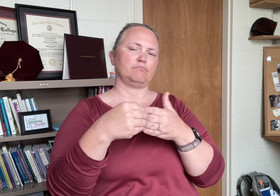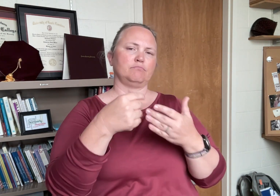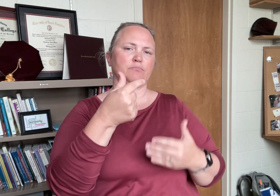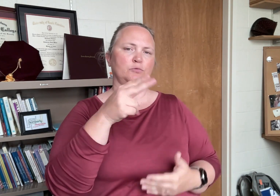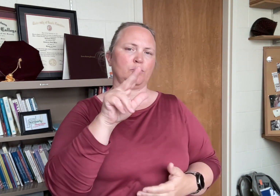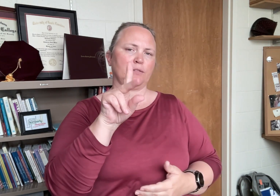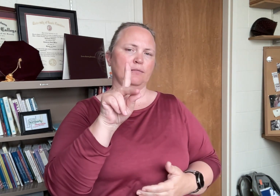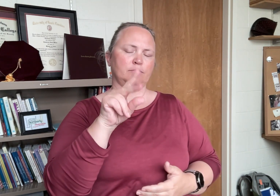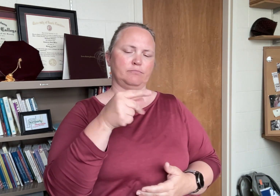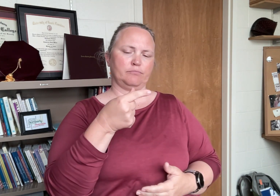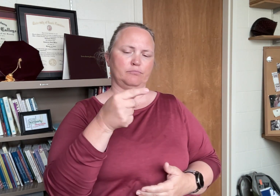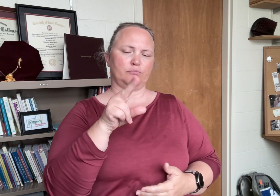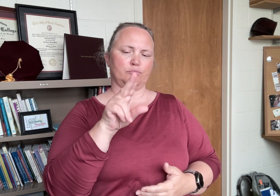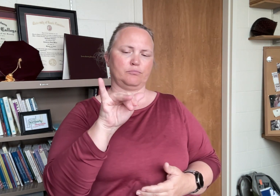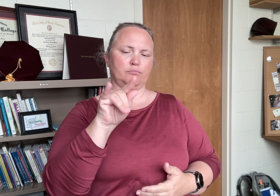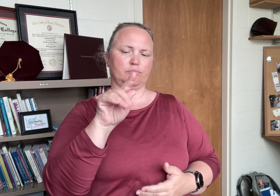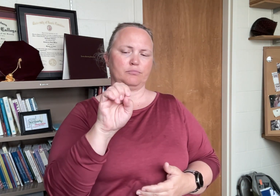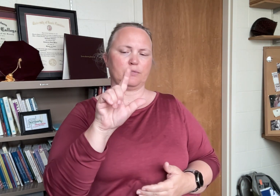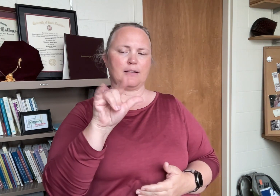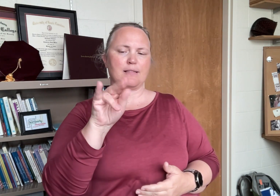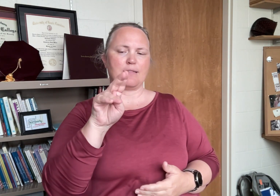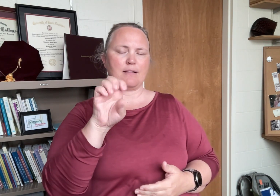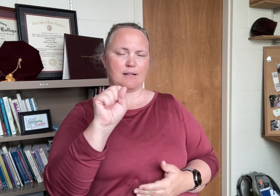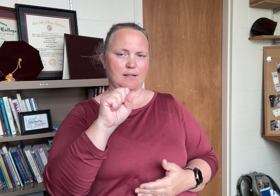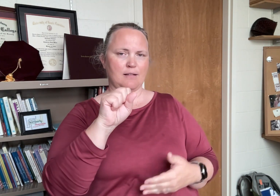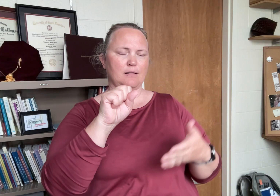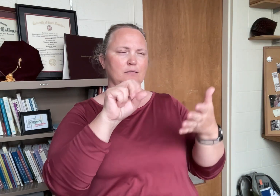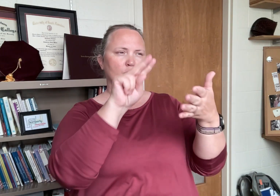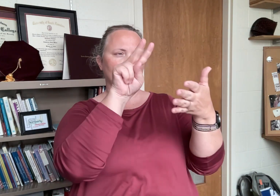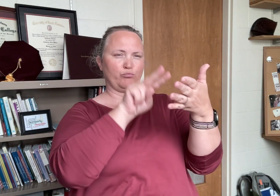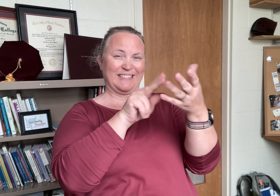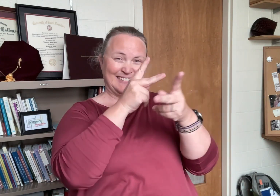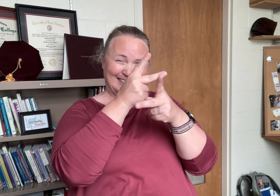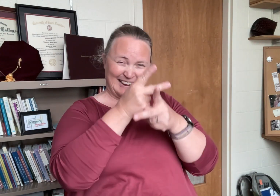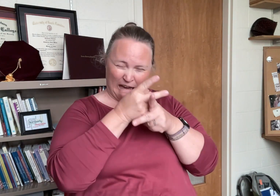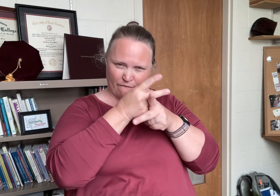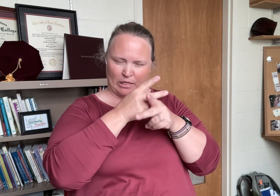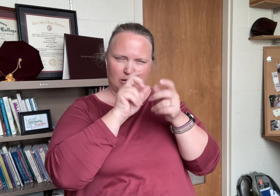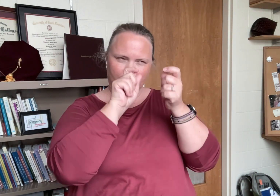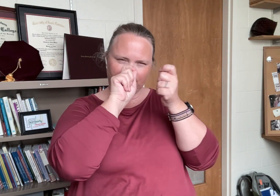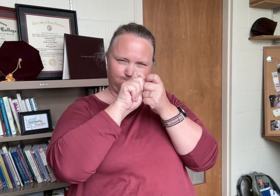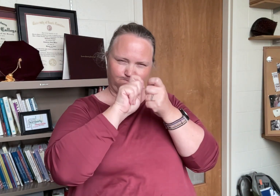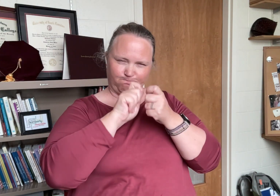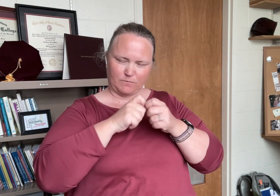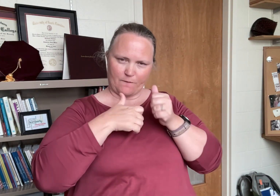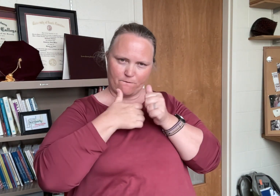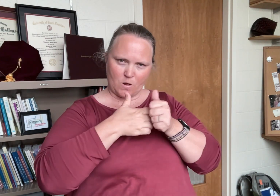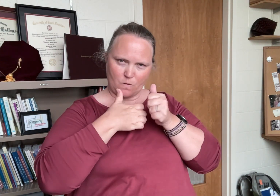be provided on the website. Read those very carefully and be sure that you follow them to the letter